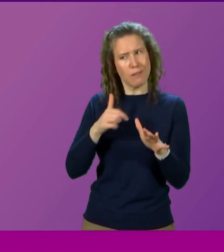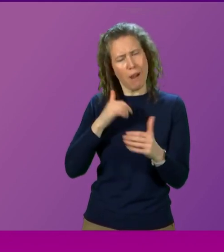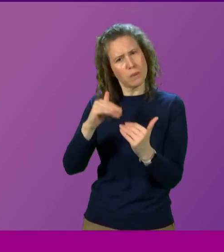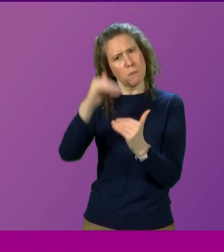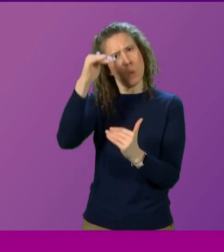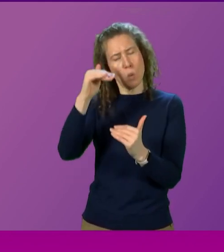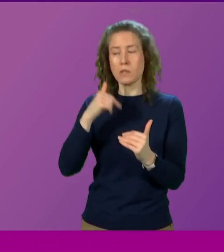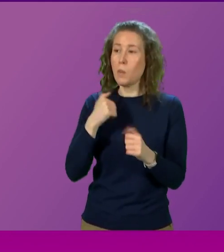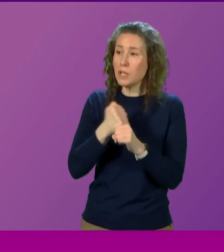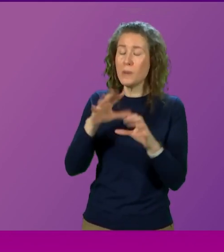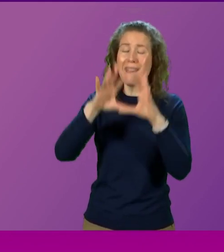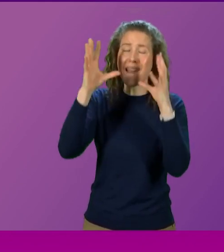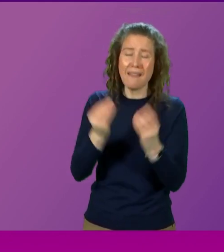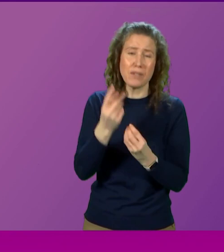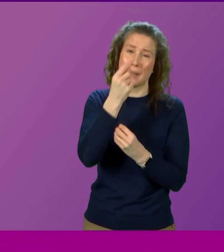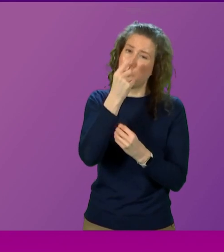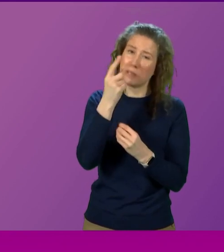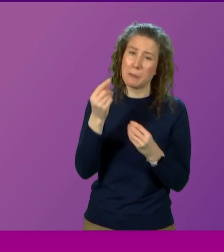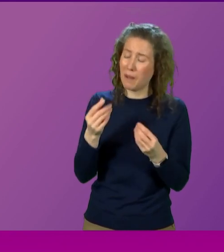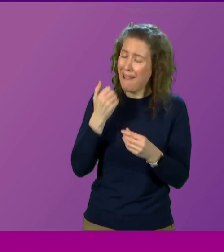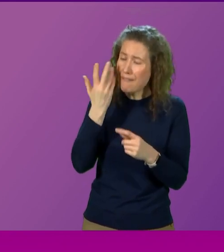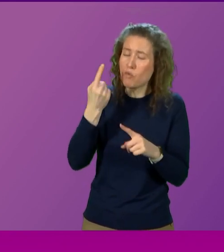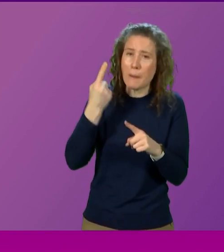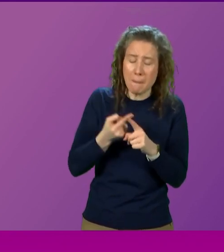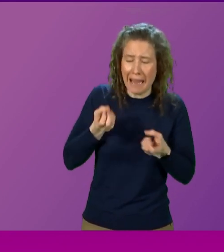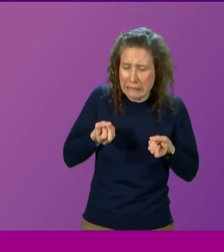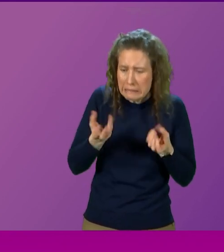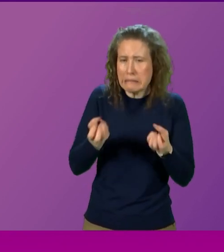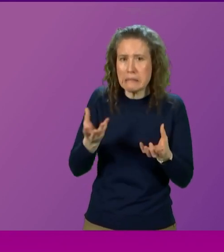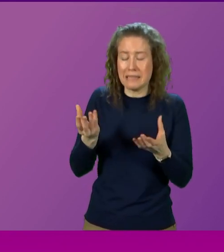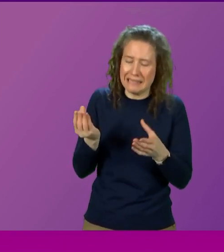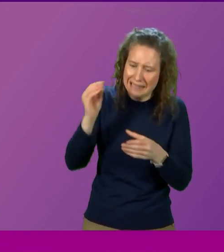We are doing everything that we can to get every penny possible into the pockets of public